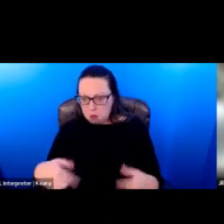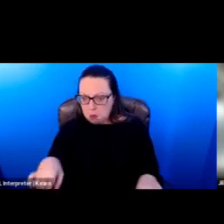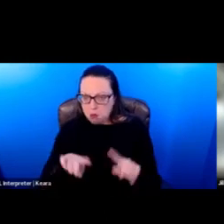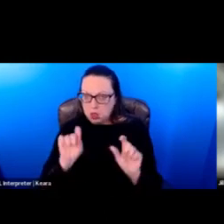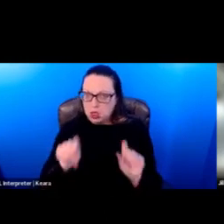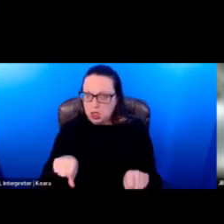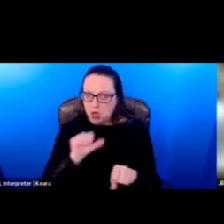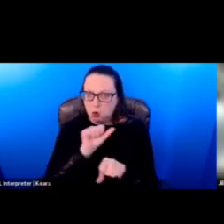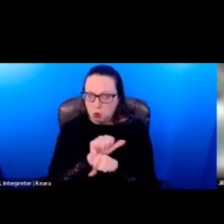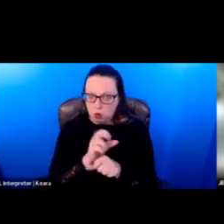exist to help them.